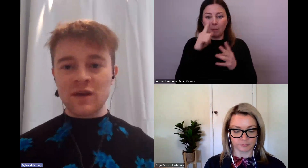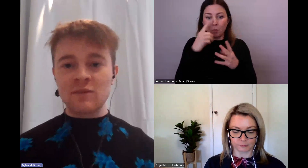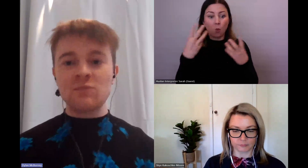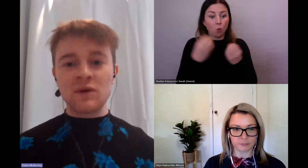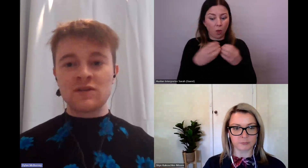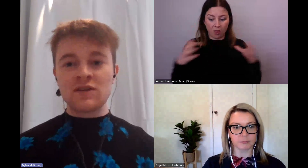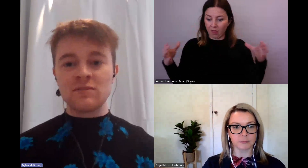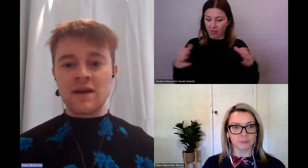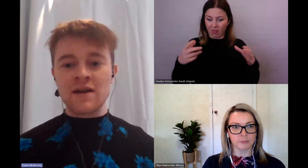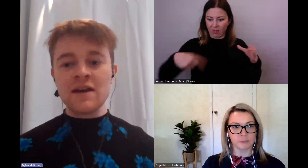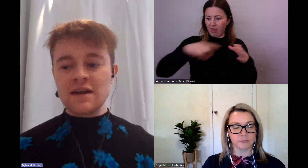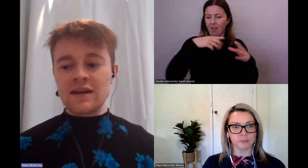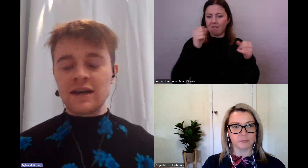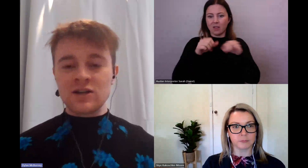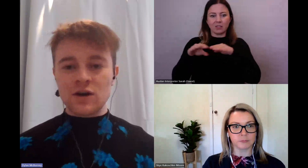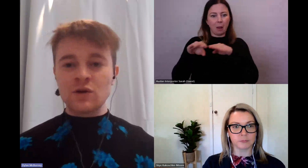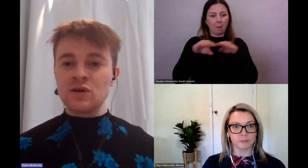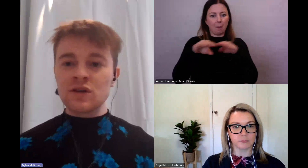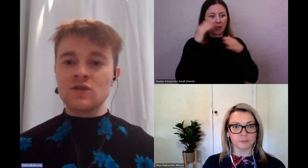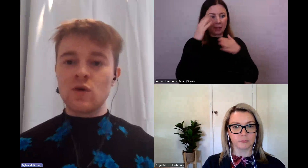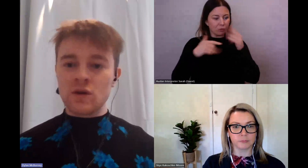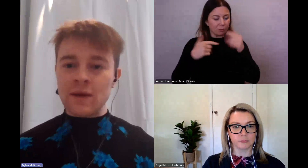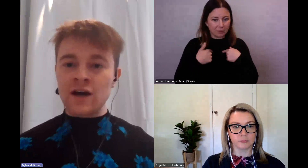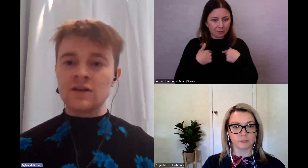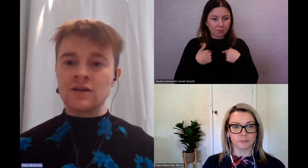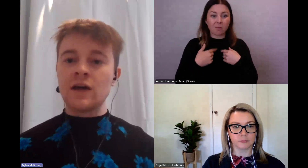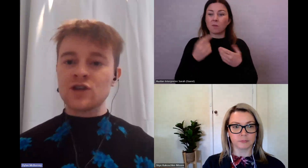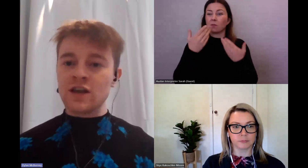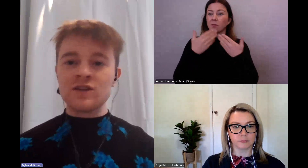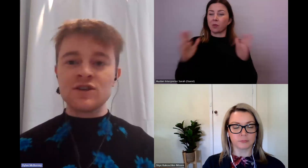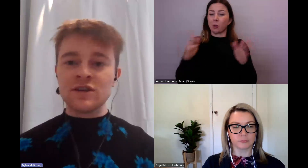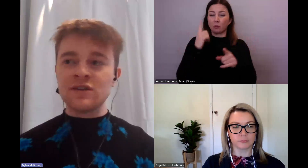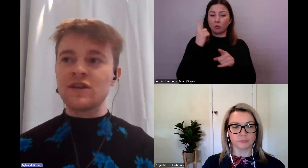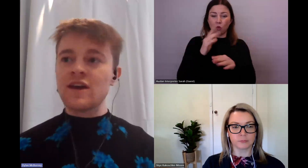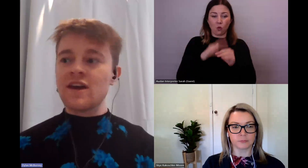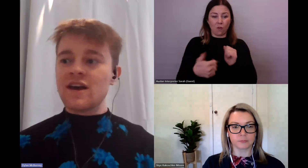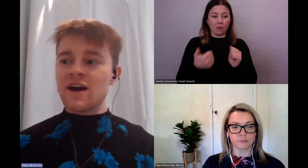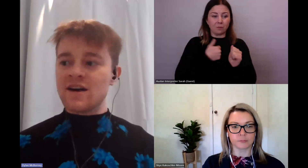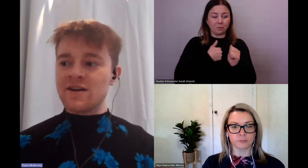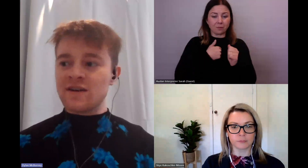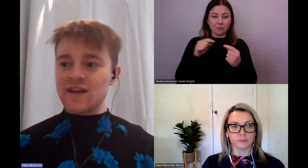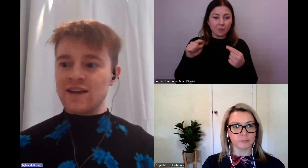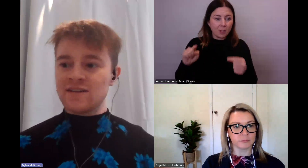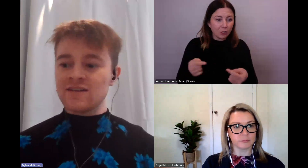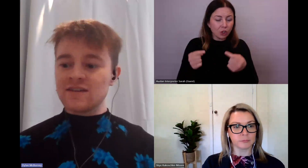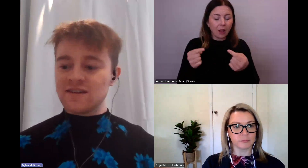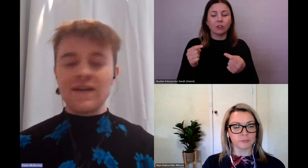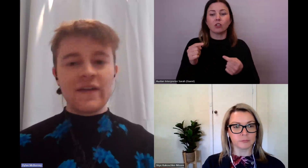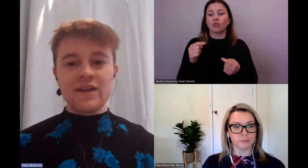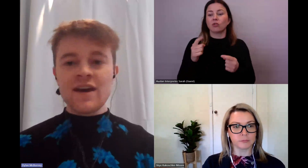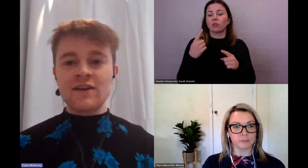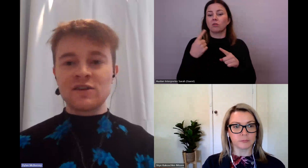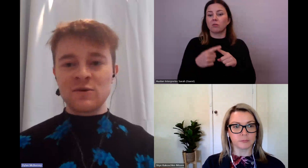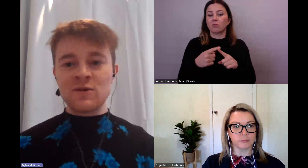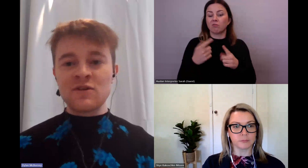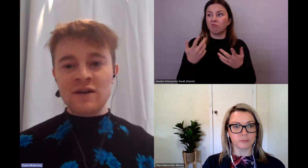same experience as me getting to honestly talk about our challenges. So all of our